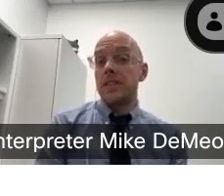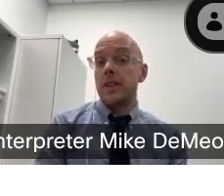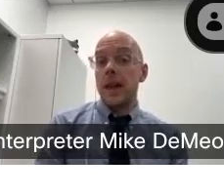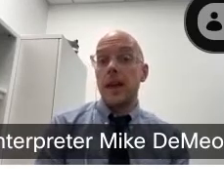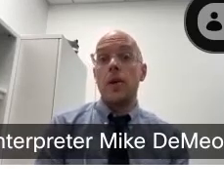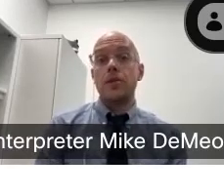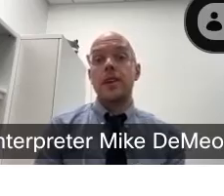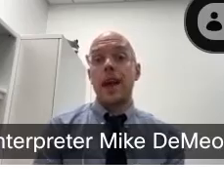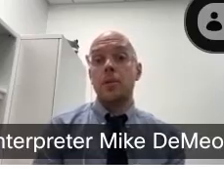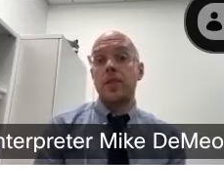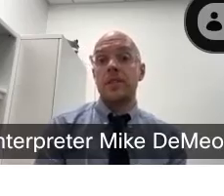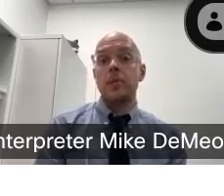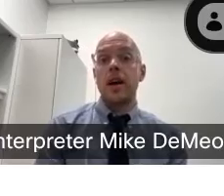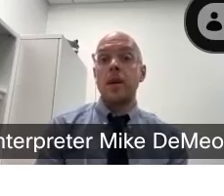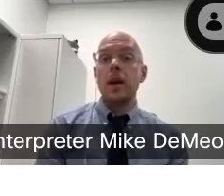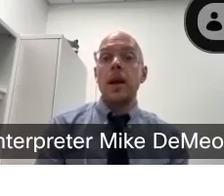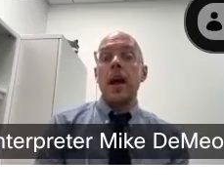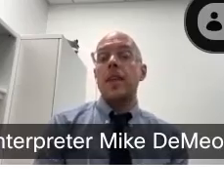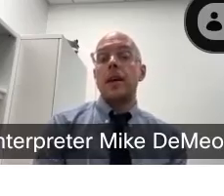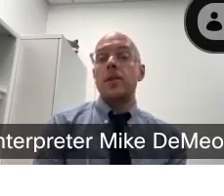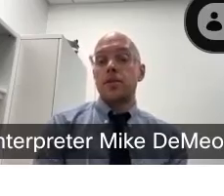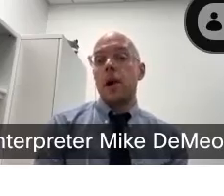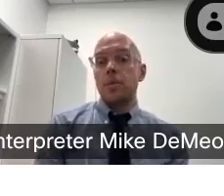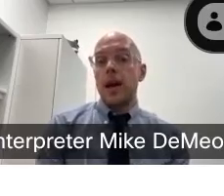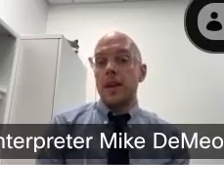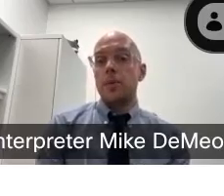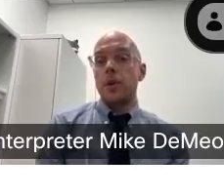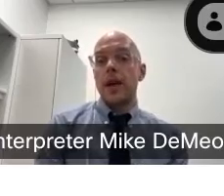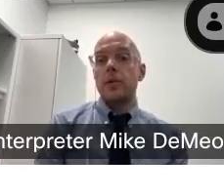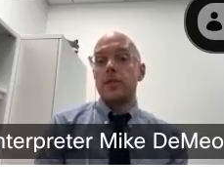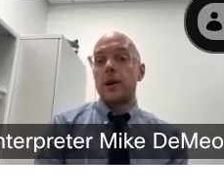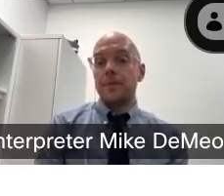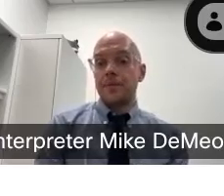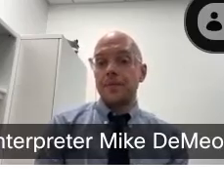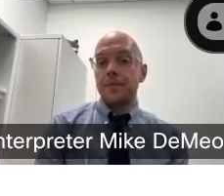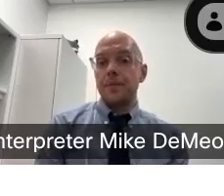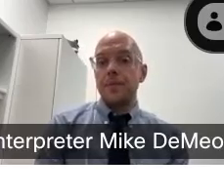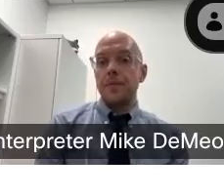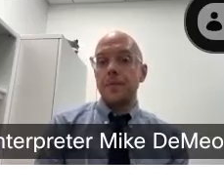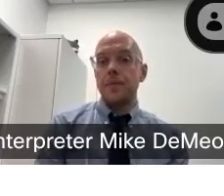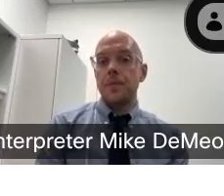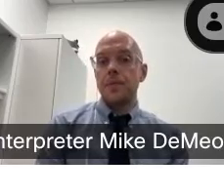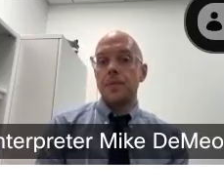and also read captions at the same time, and then respond back in spoken language as well.